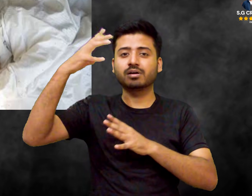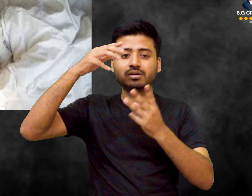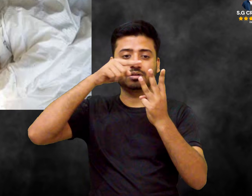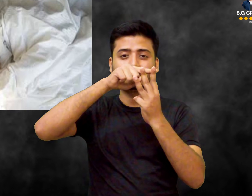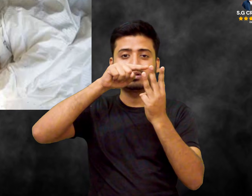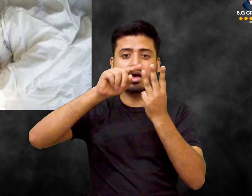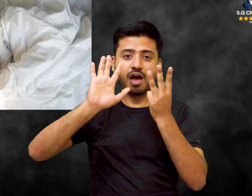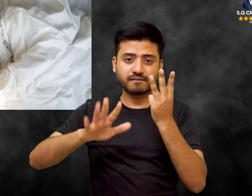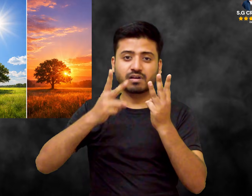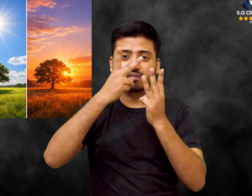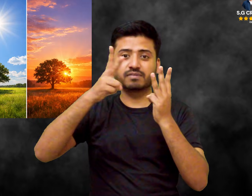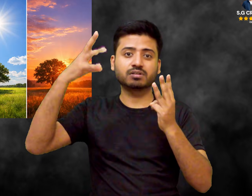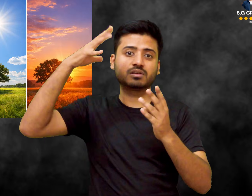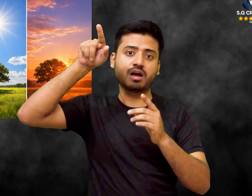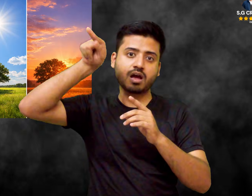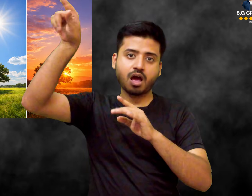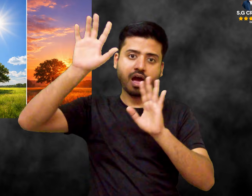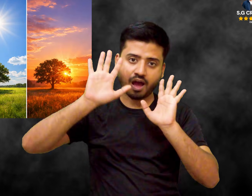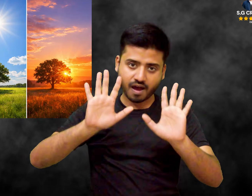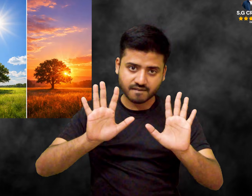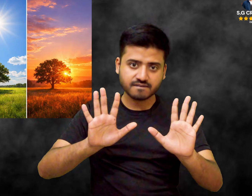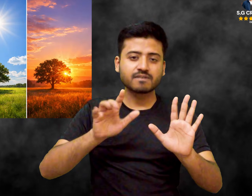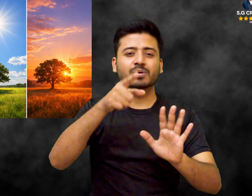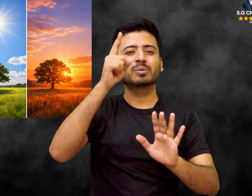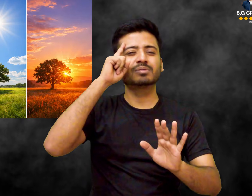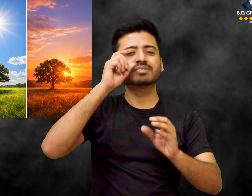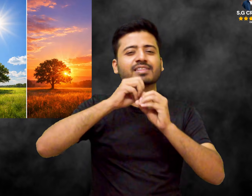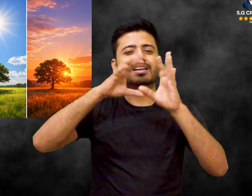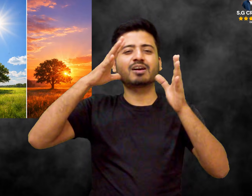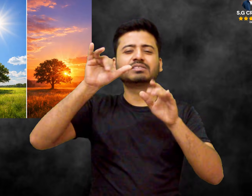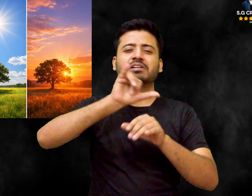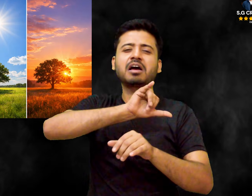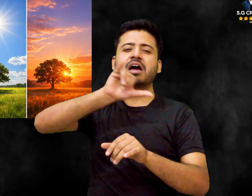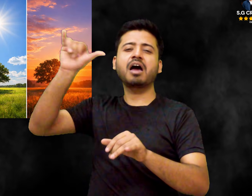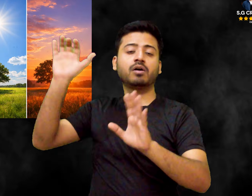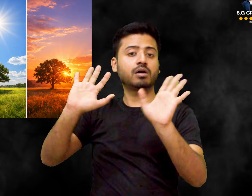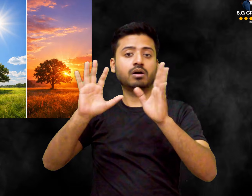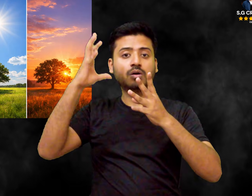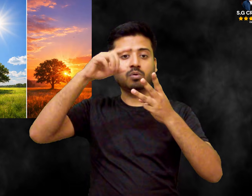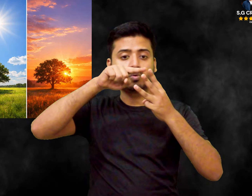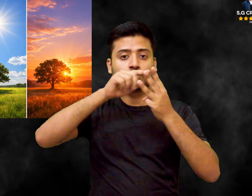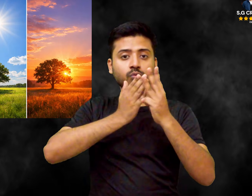effective disorder. Recommended sun exposure to safely maximize vitamin D production without